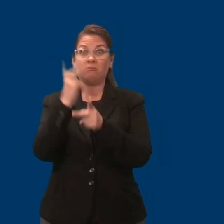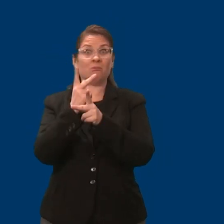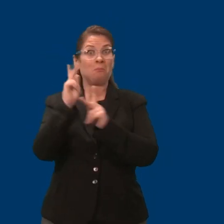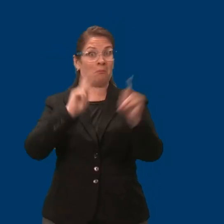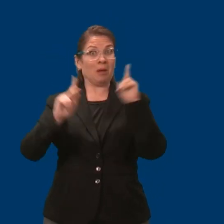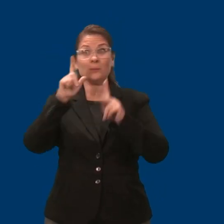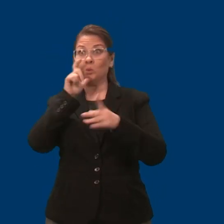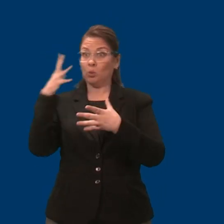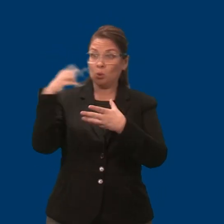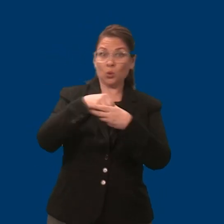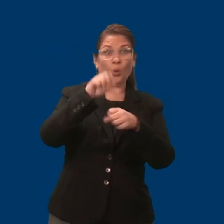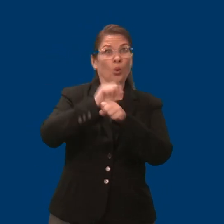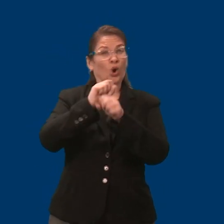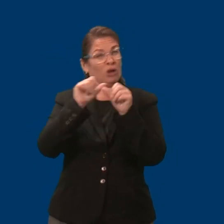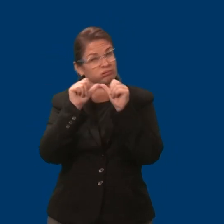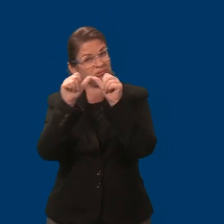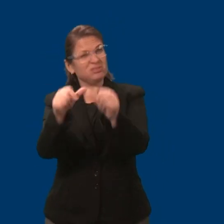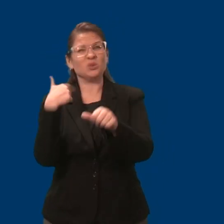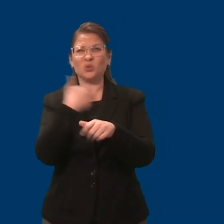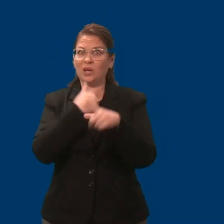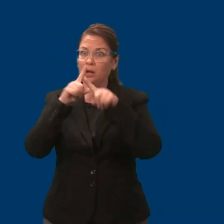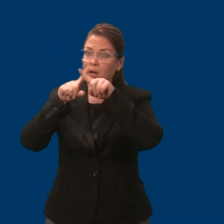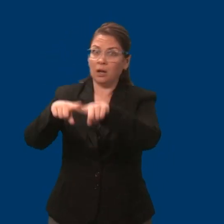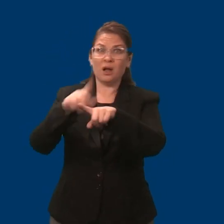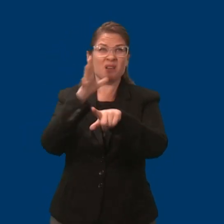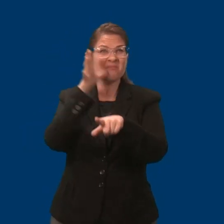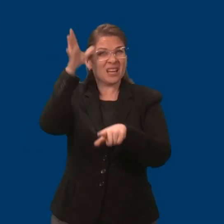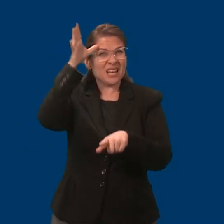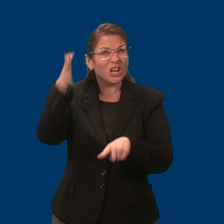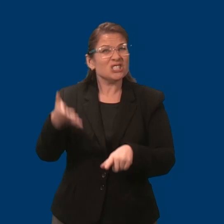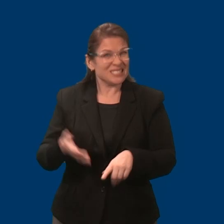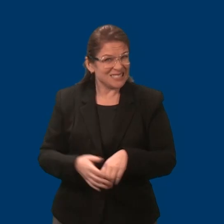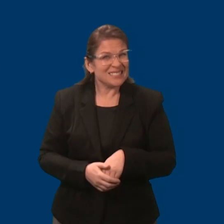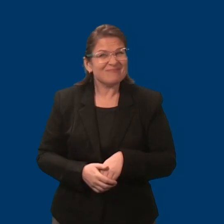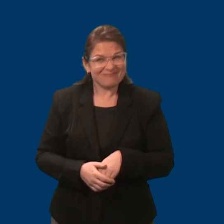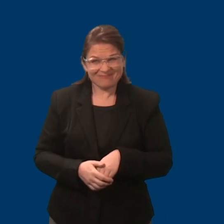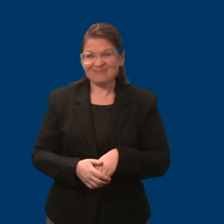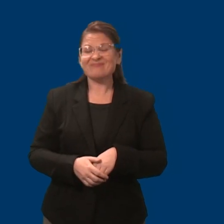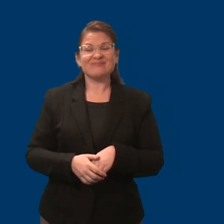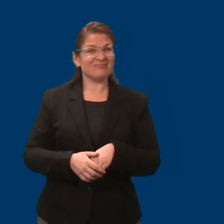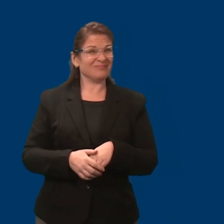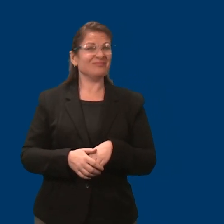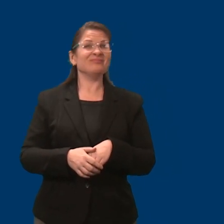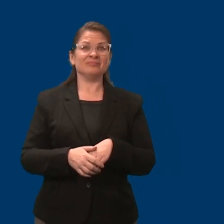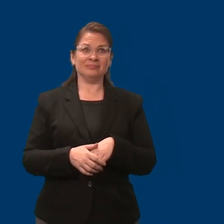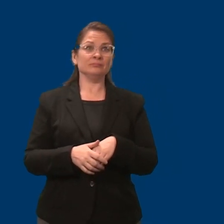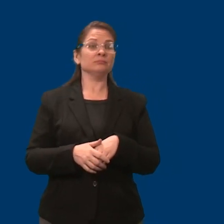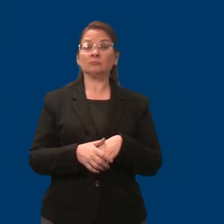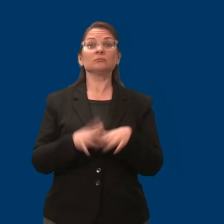to provide for my cares. This solution, however, is not sustainable,